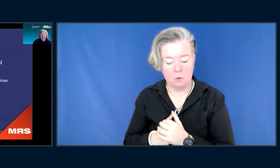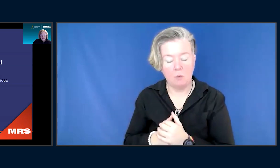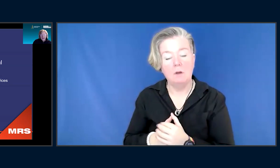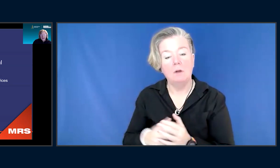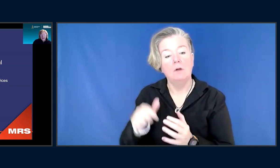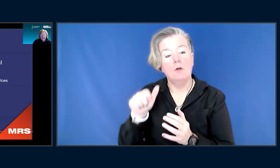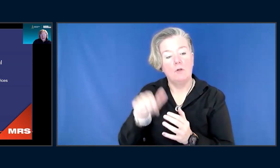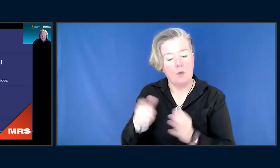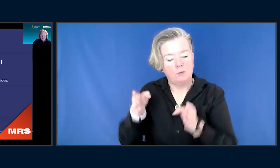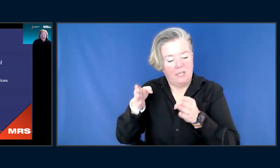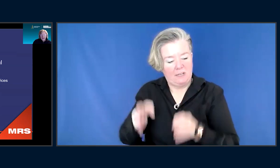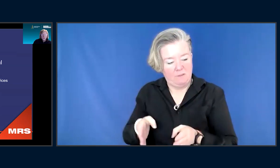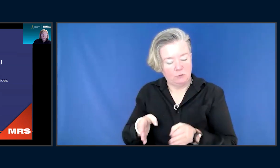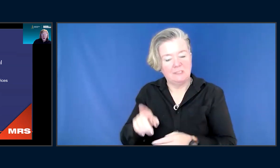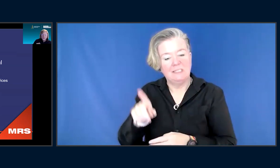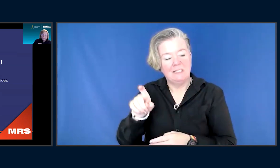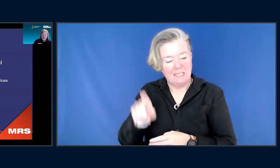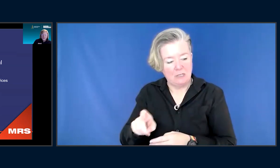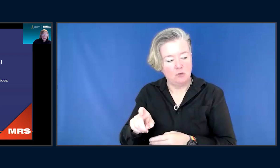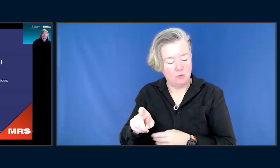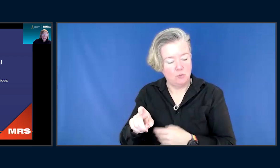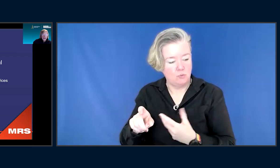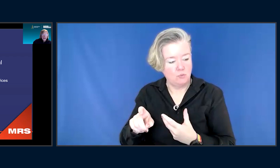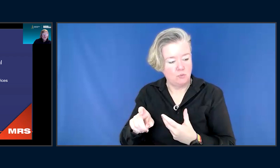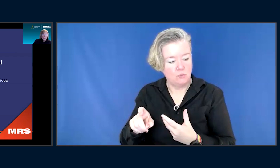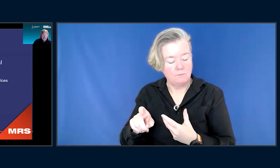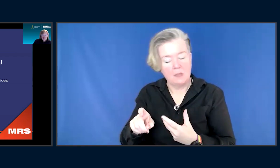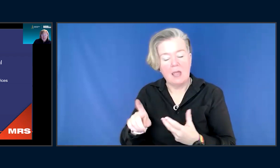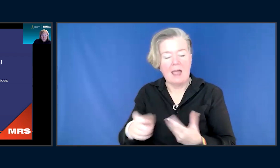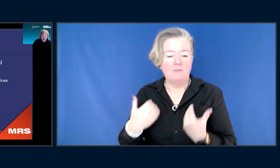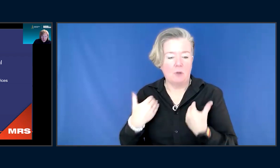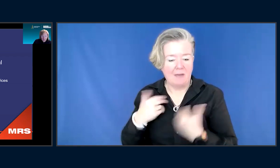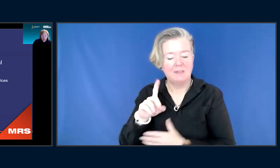And so, these individuals need to-- they have to have